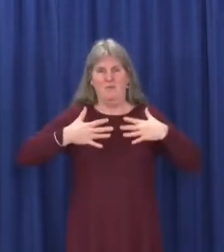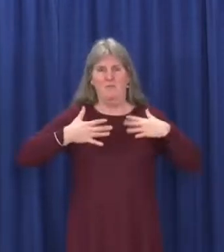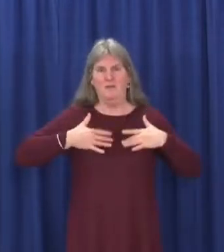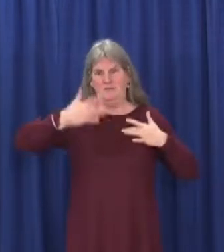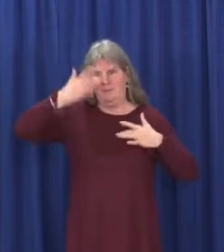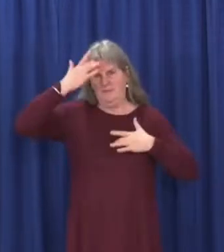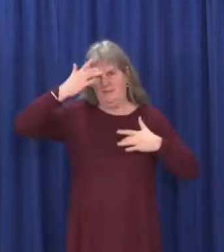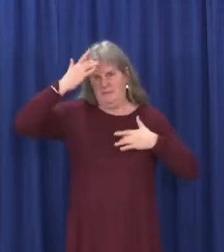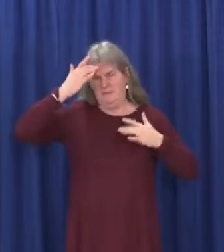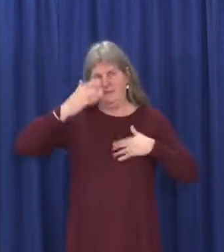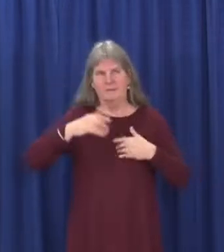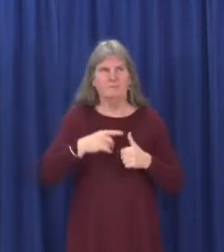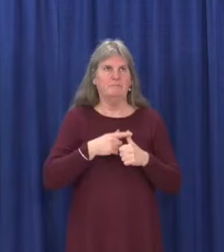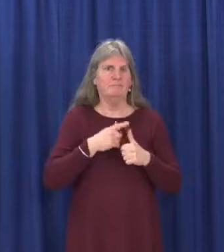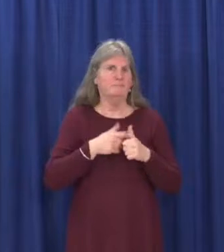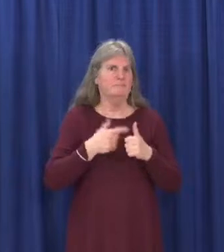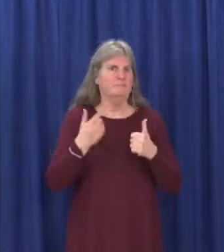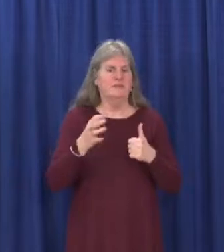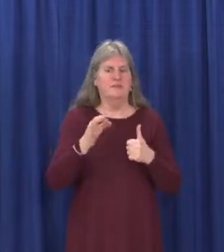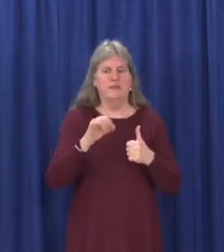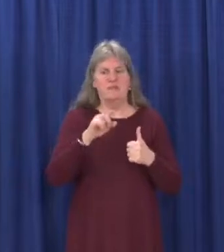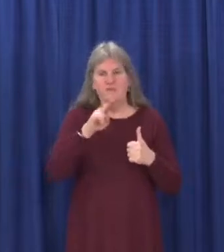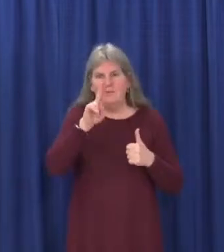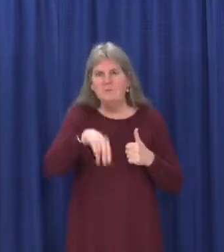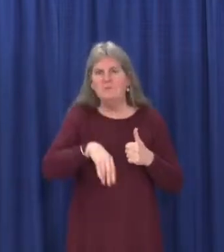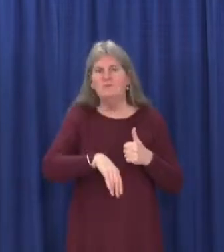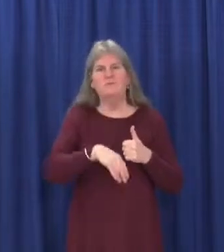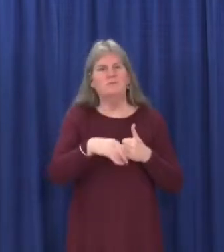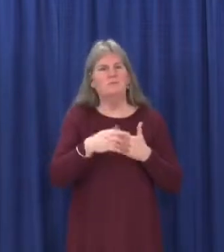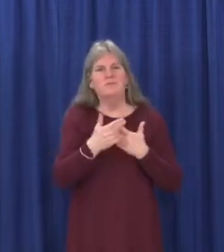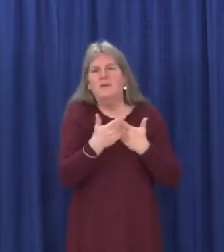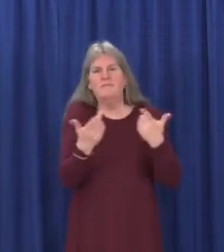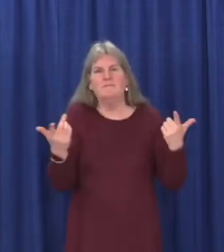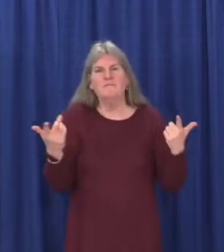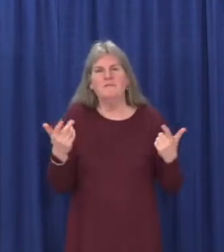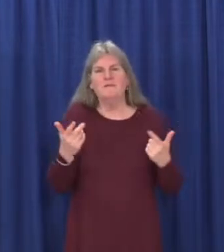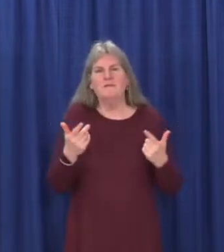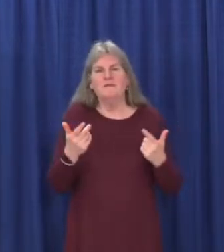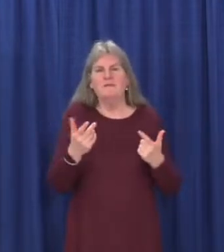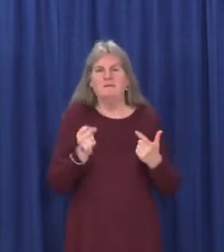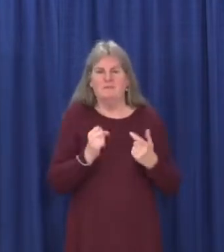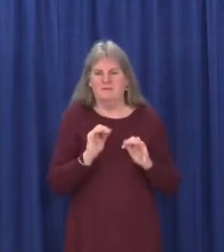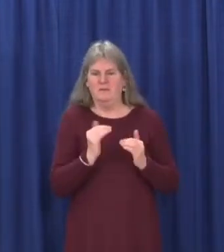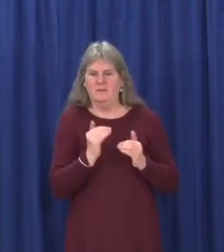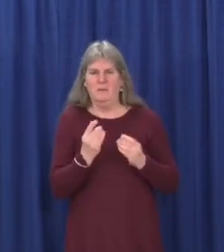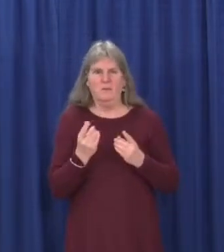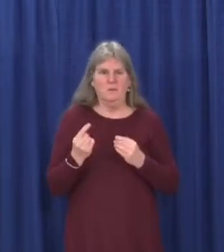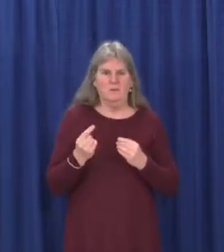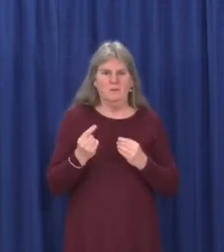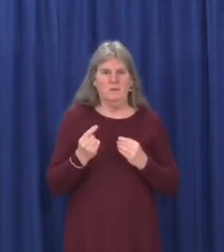influenza and COVID-19. And having capacity to do the things we know that work, including isolation,